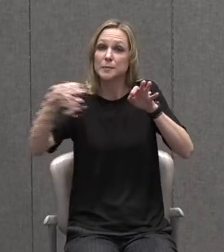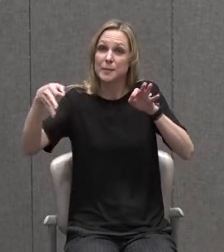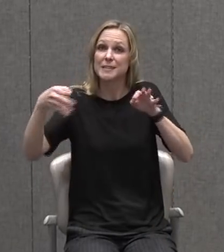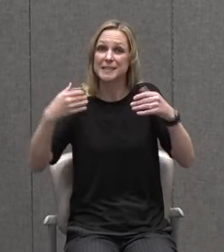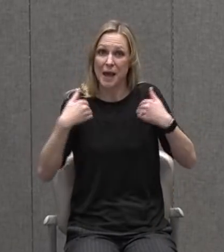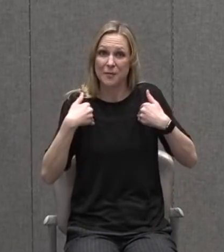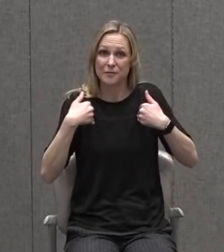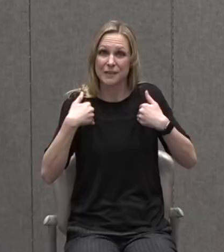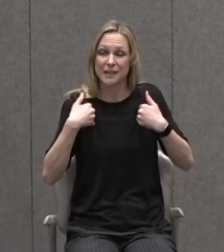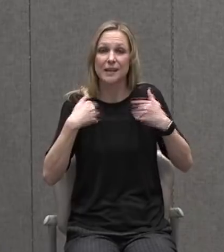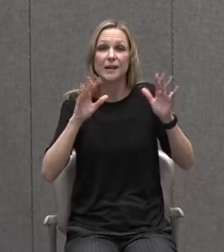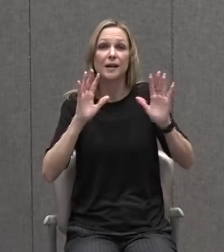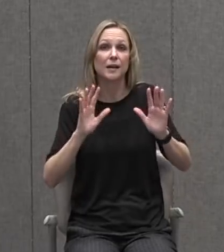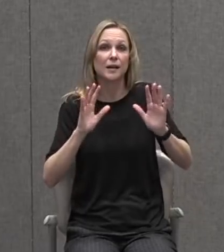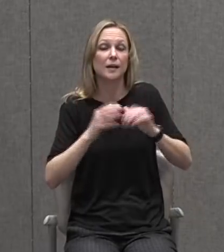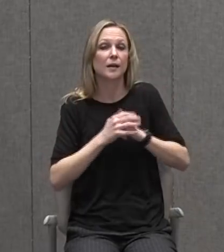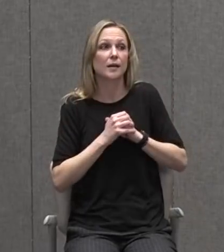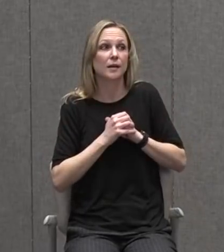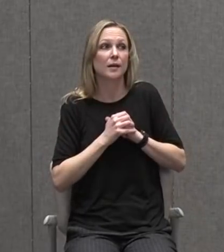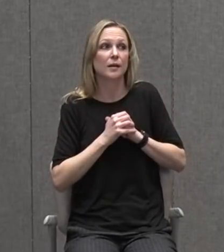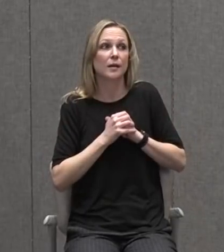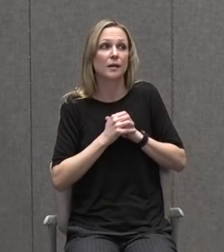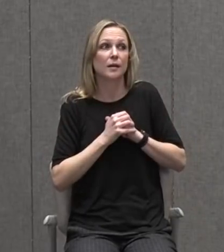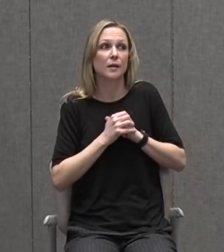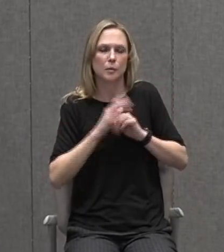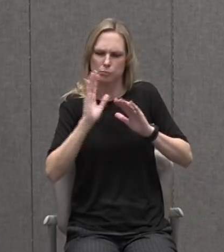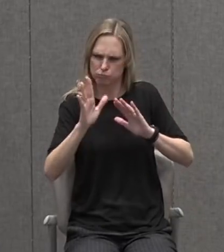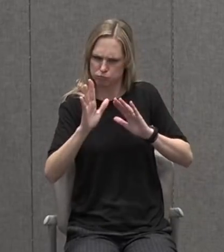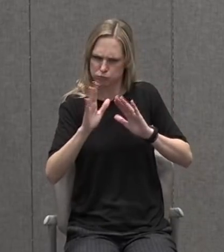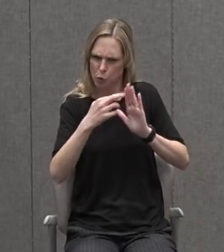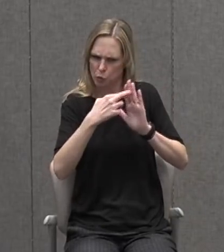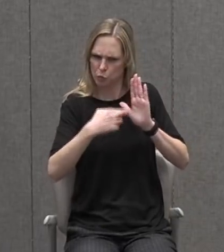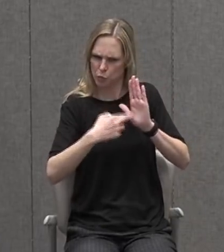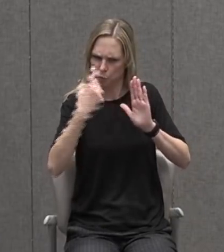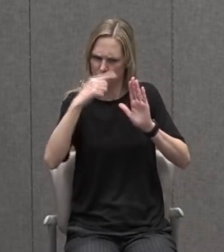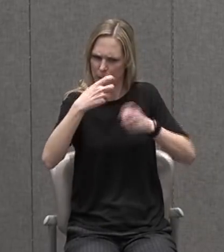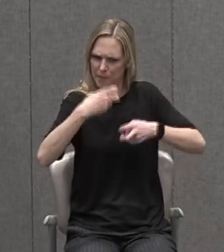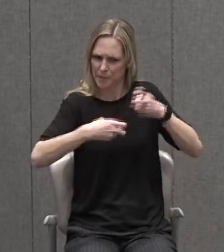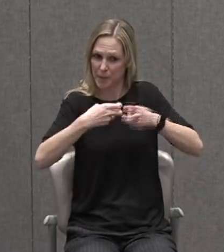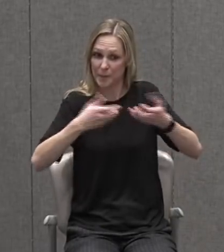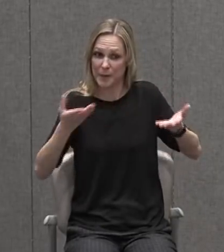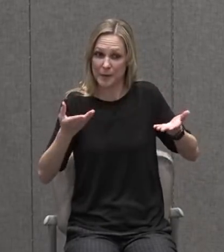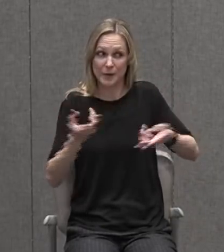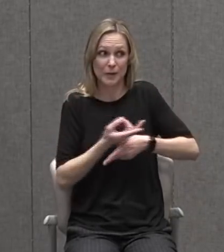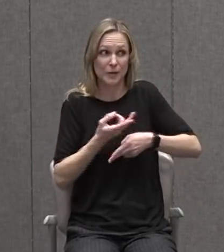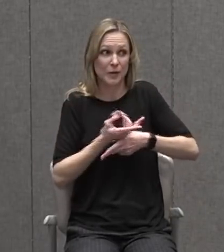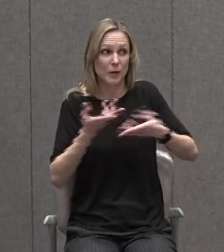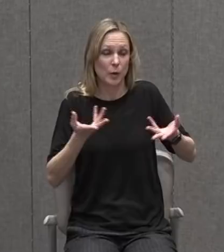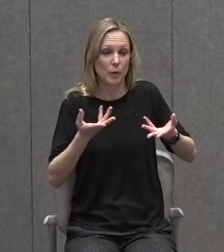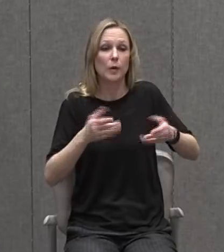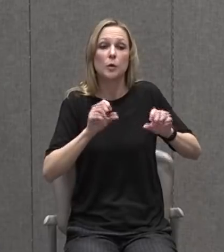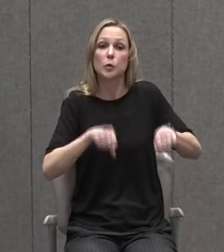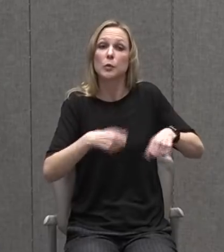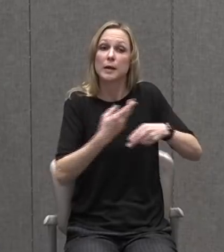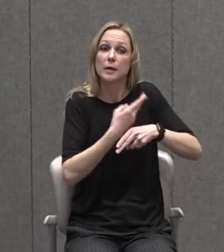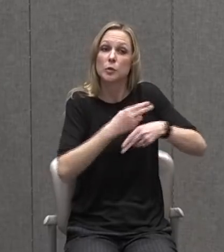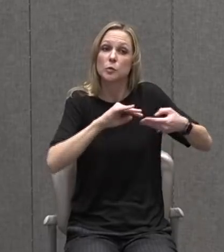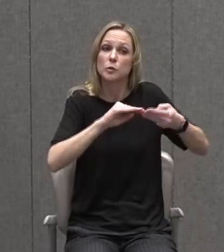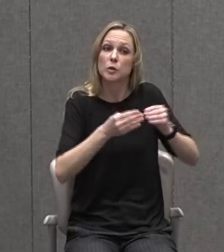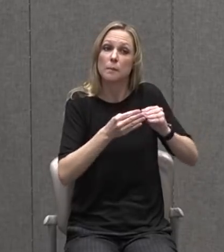and you are told that all your here's the constraints to the problem. You are to use the digits zero through nine,